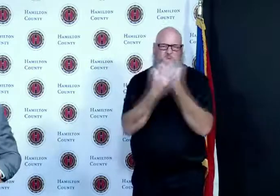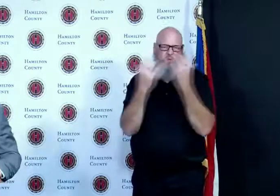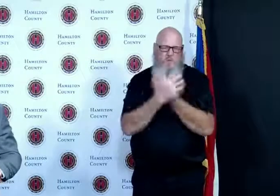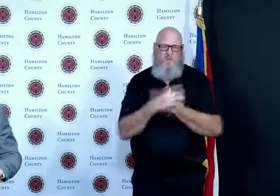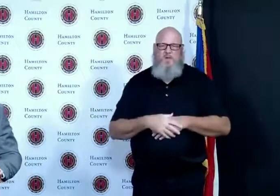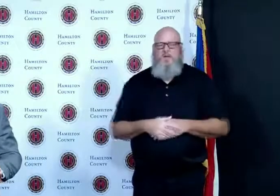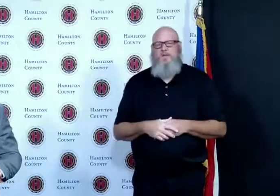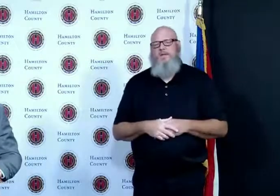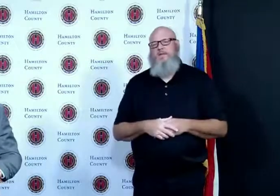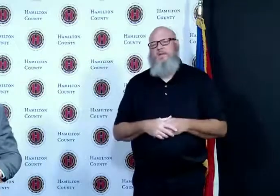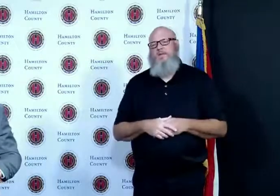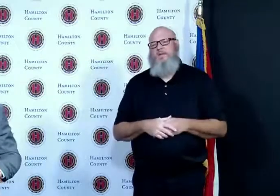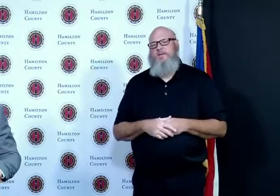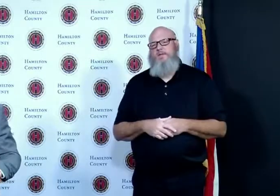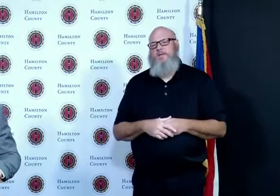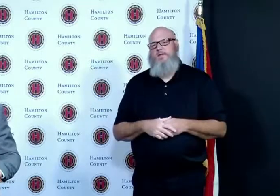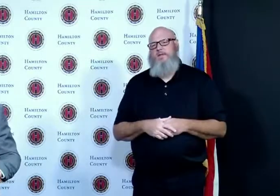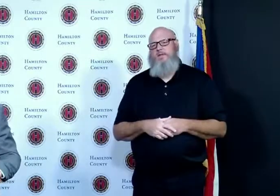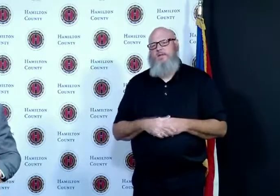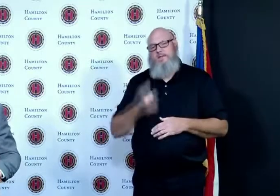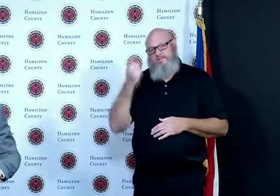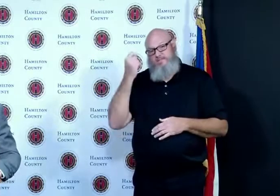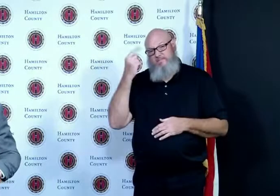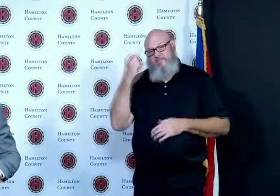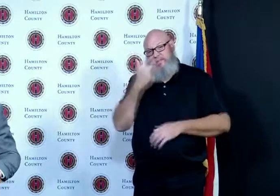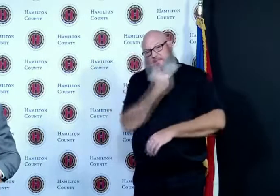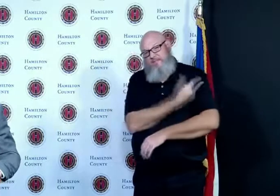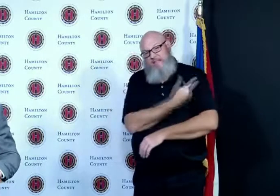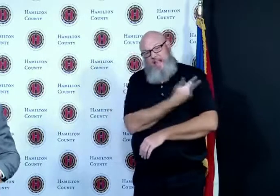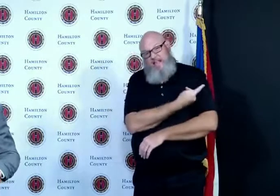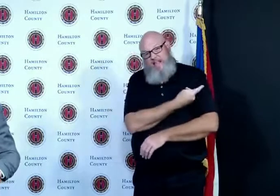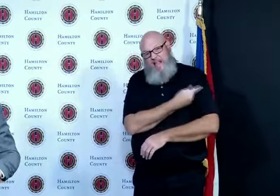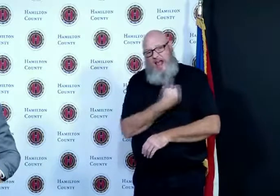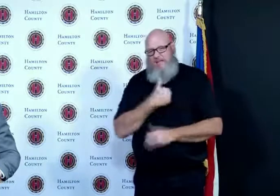we know that vaccine is in limited supply and our office is doing the best it can to quickly